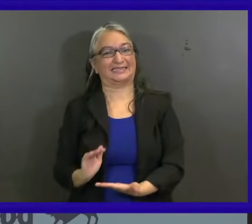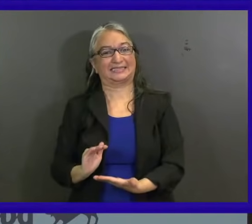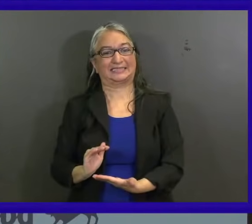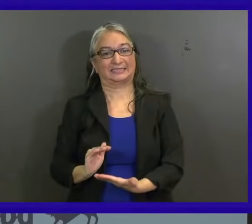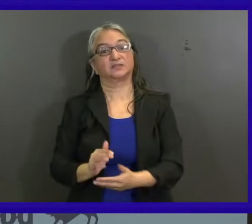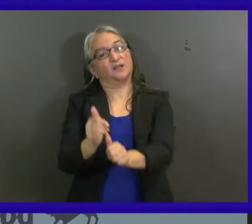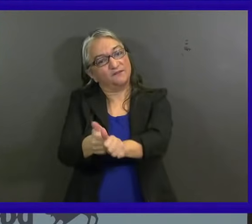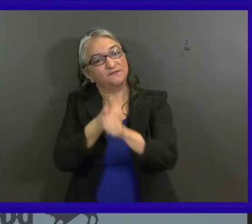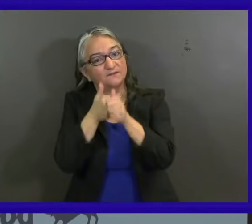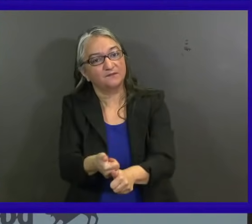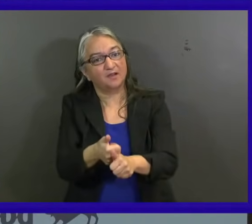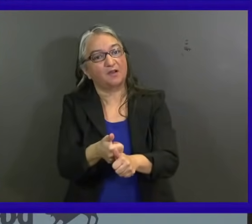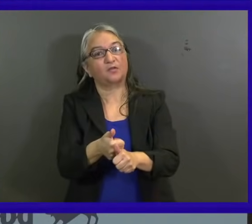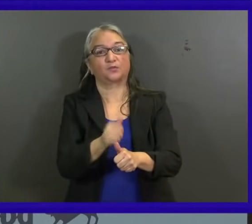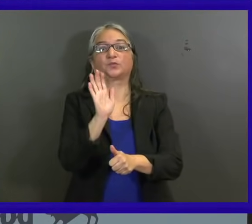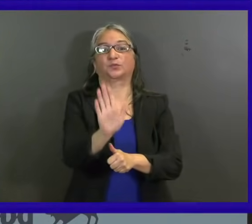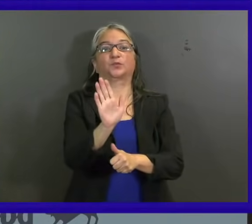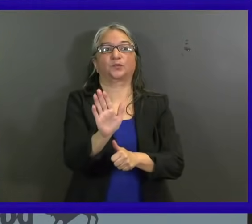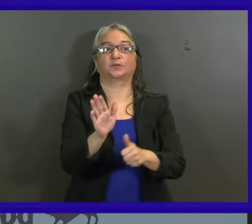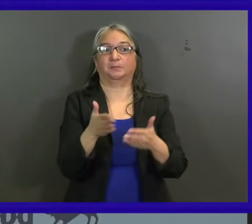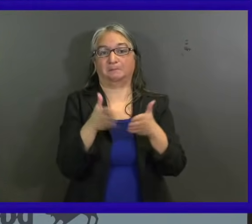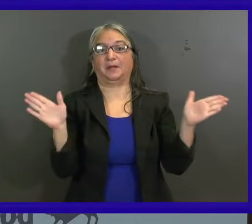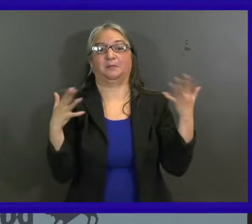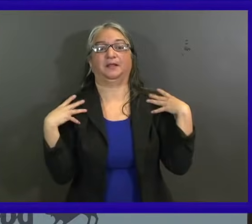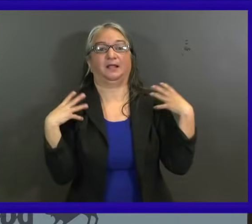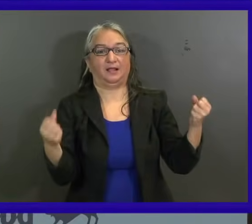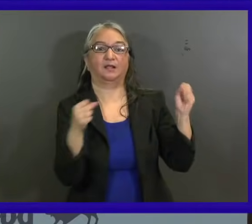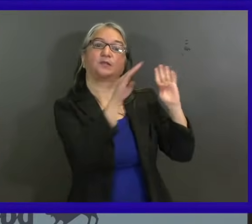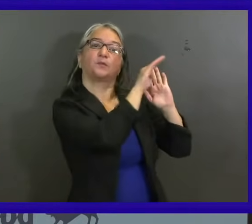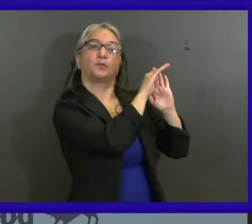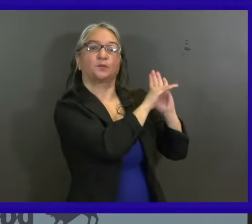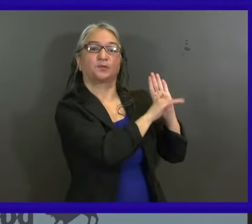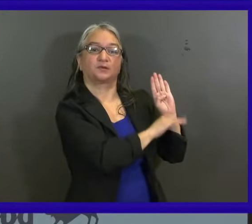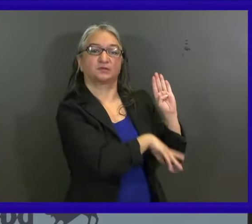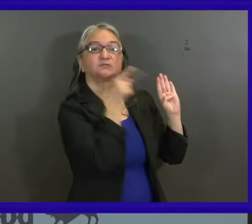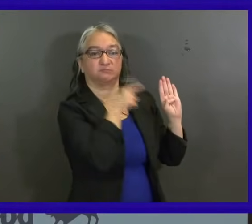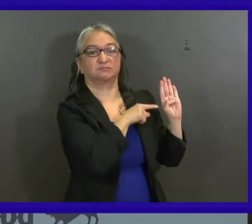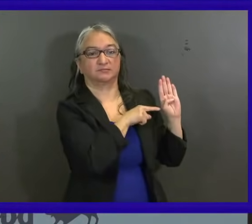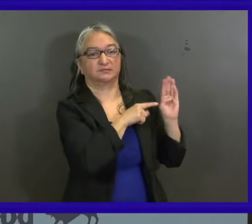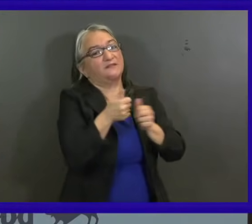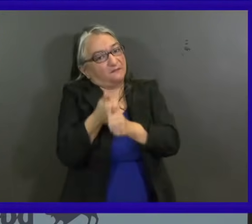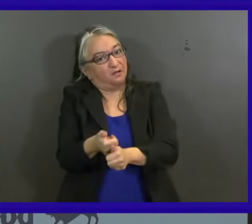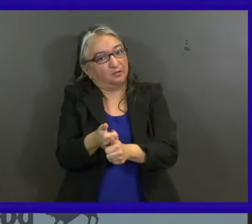amount of contacts we have we need to rethink our plans over the holidays of large gatherings